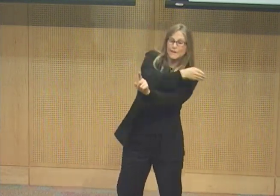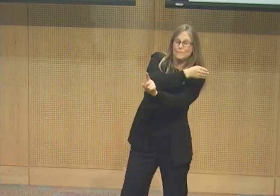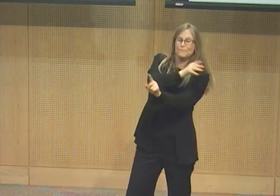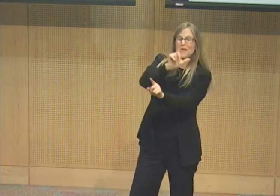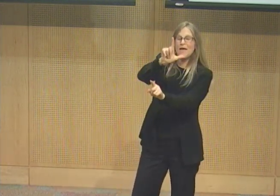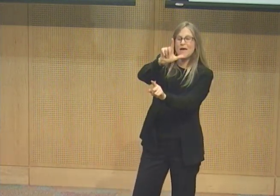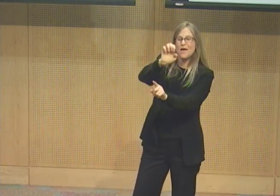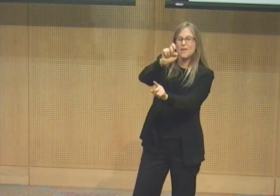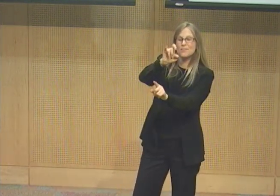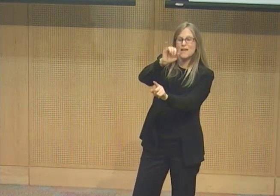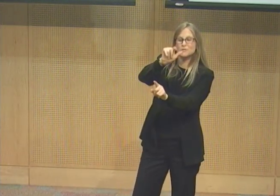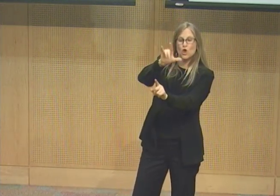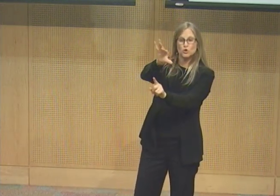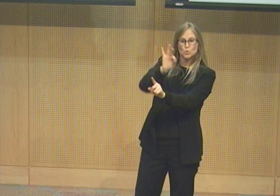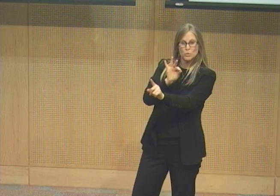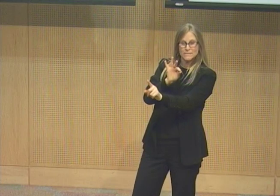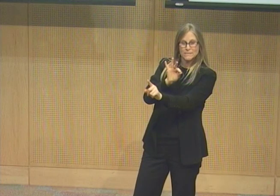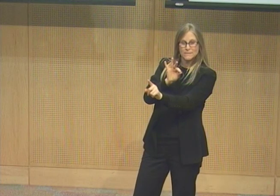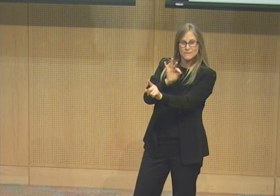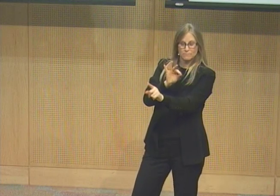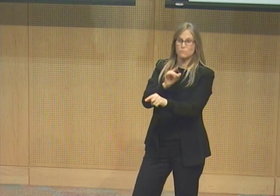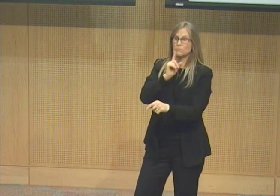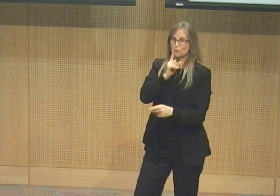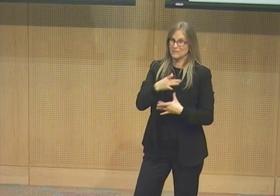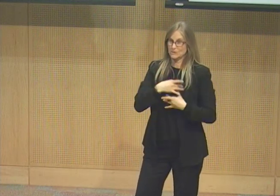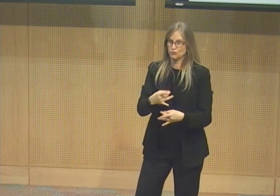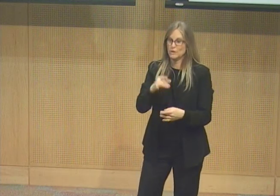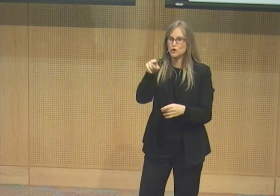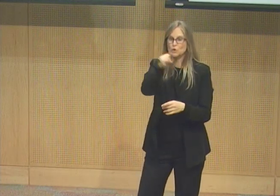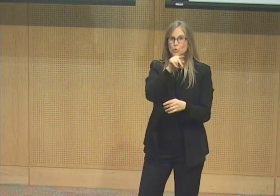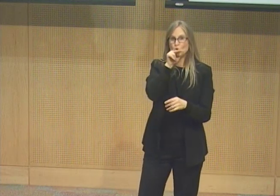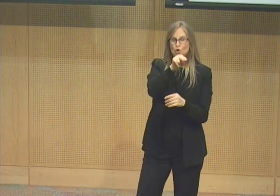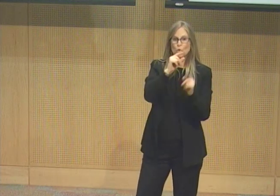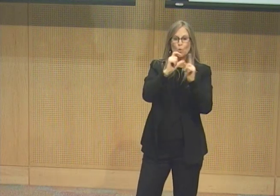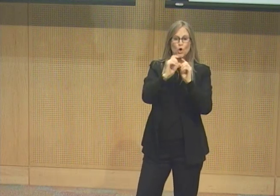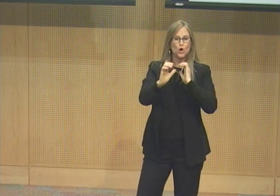If you look at the lexical choices, it's very interesting.